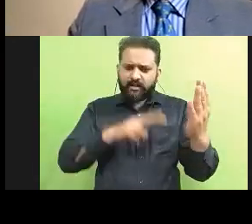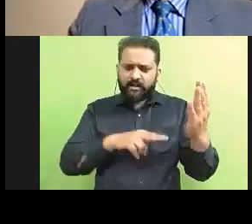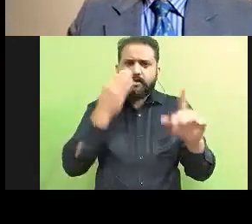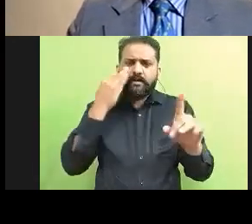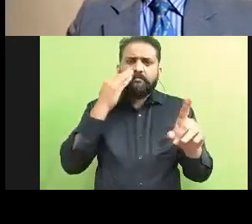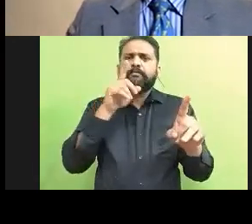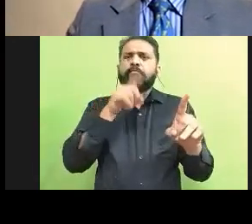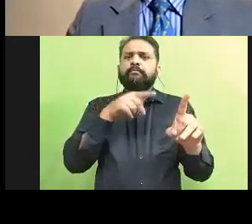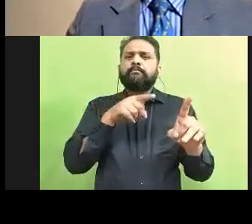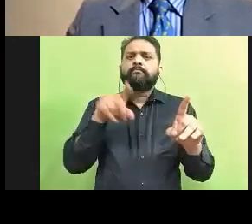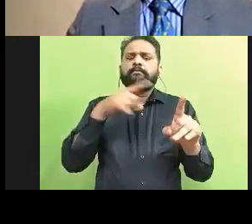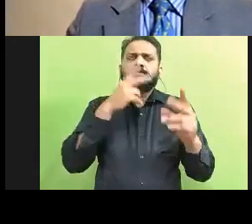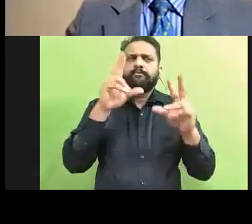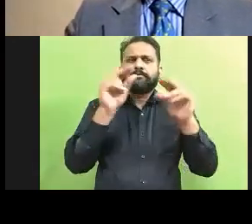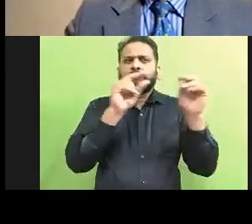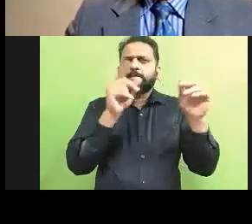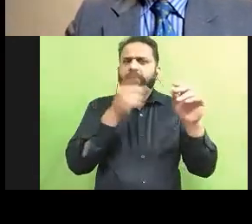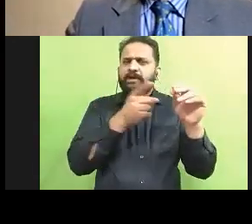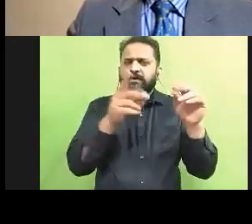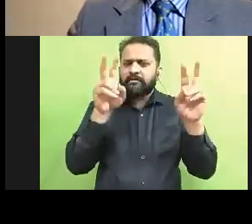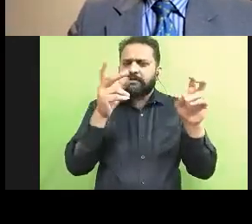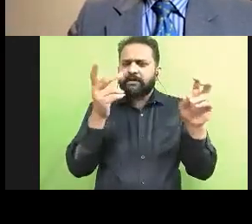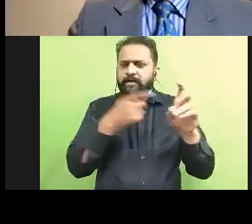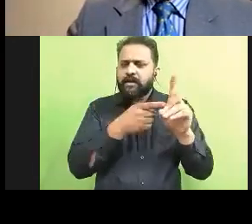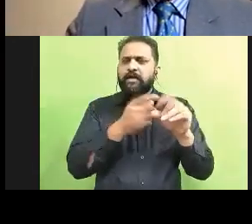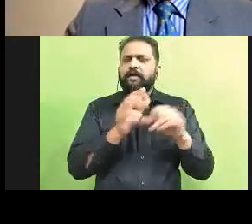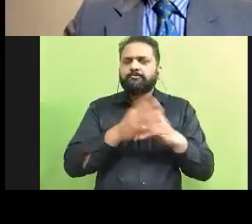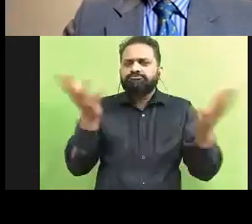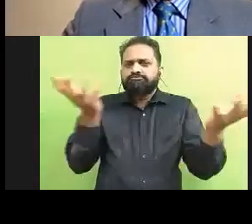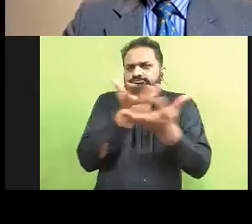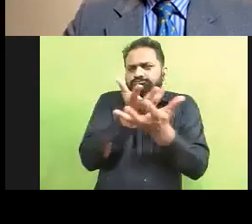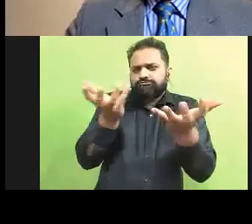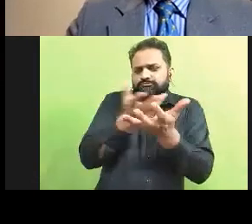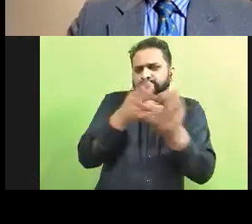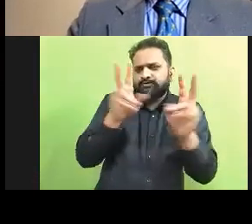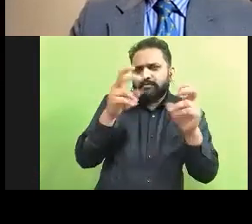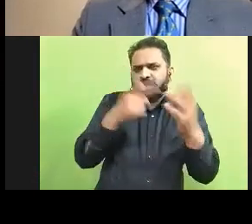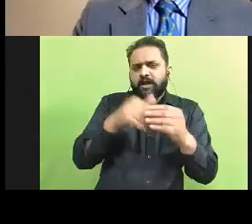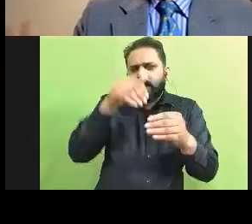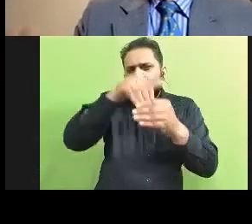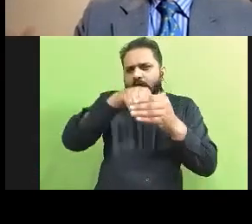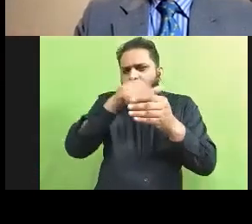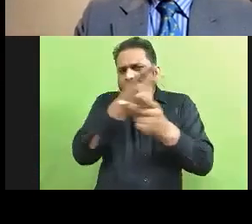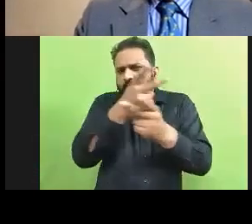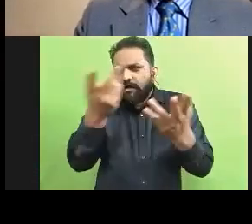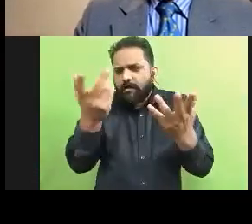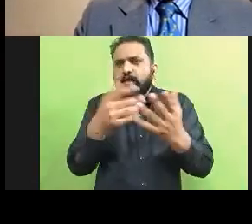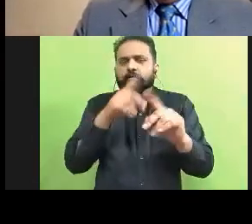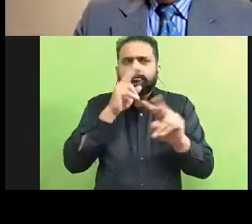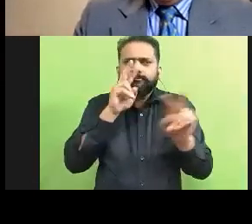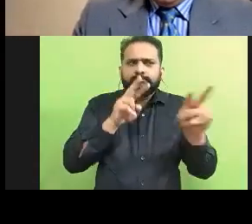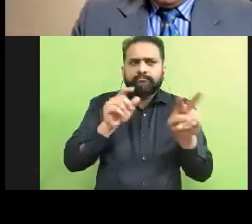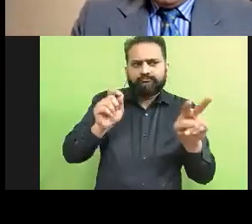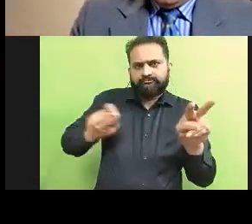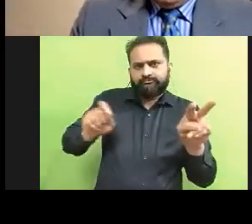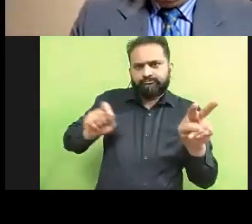are talking about what is the discussion what is the content and you can just put it down if you